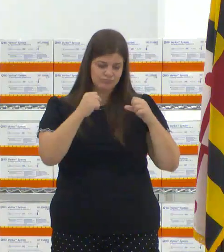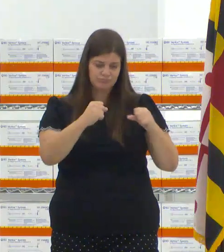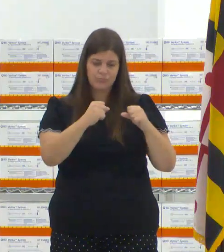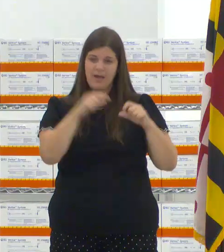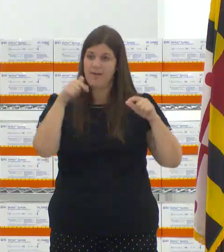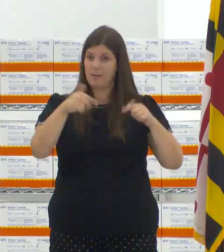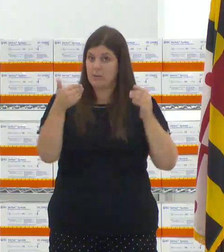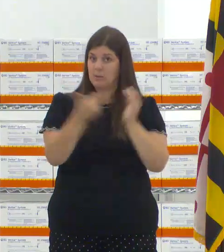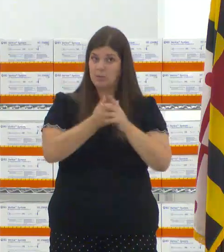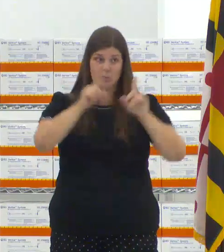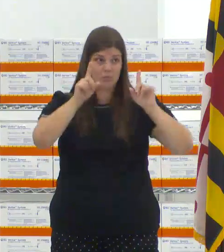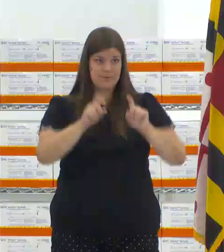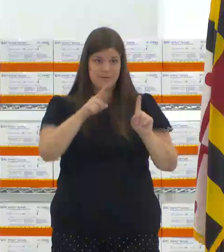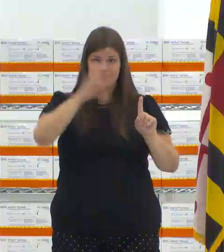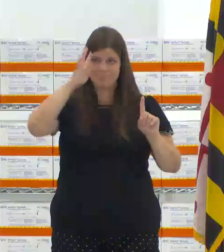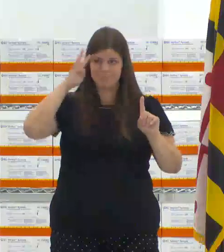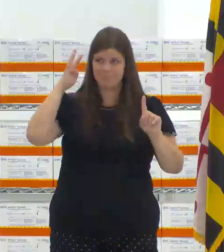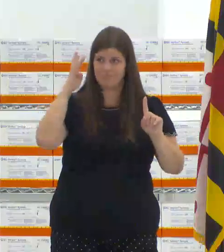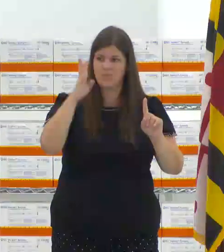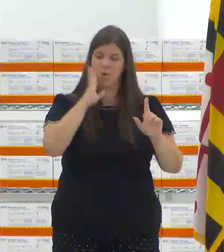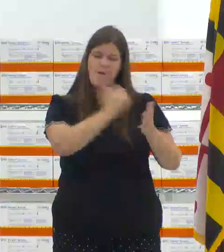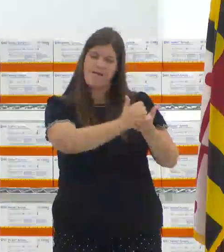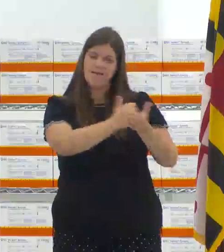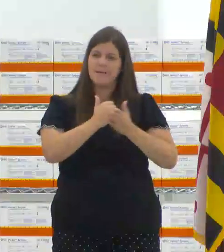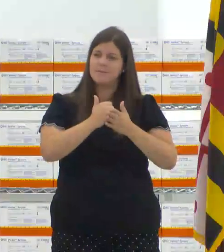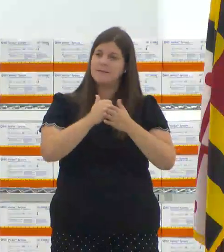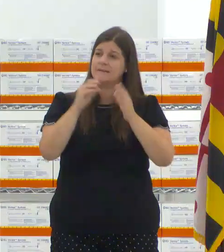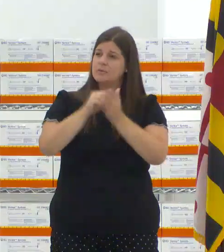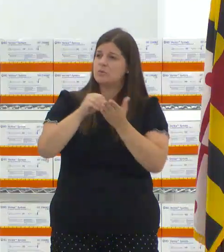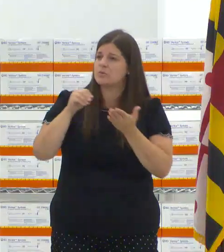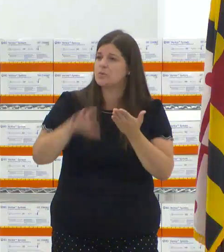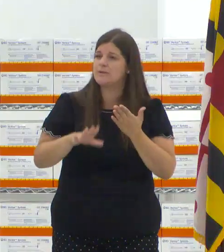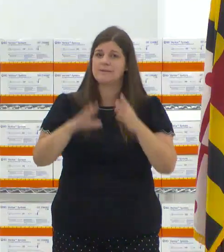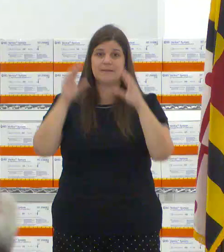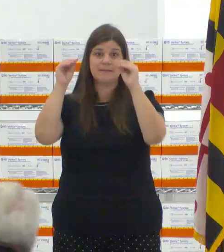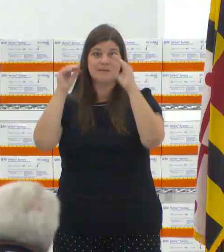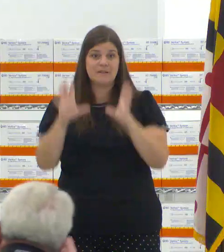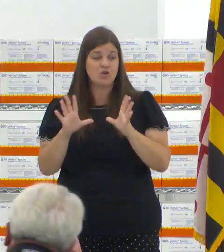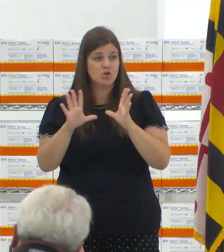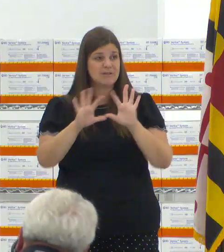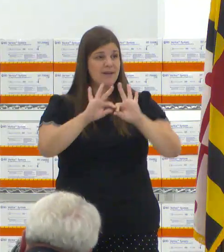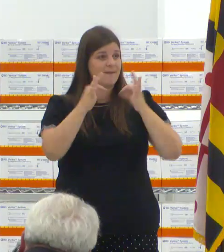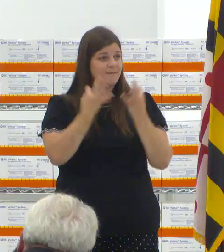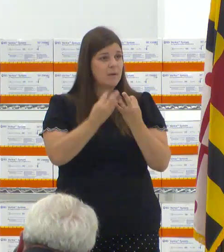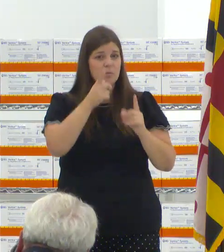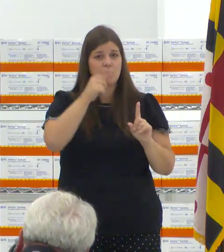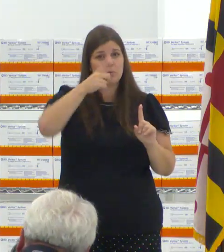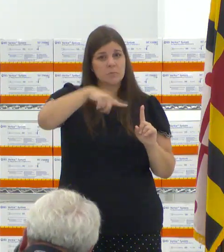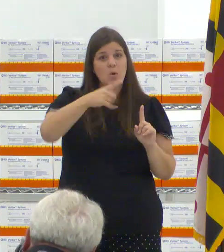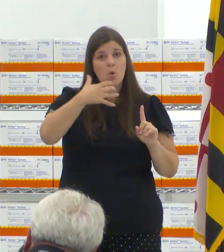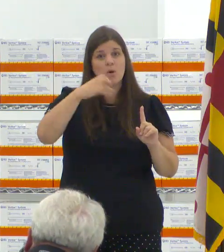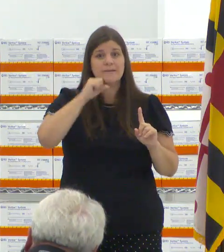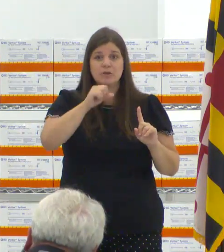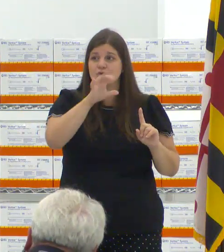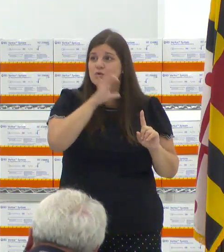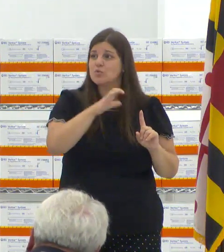With this announcement today hope with Governor Hogan's leadership and with the new compact, we